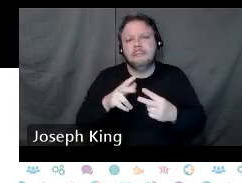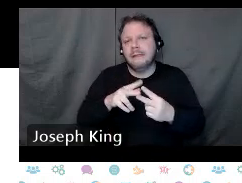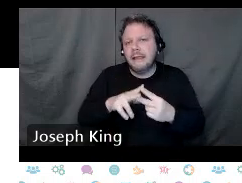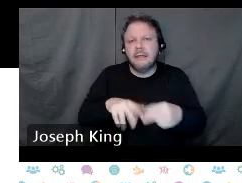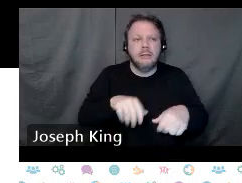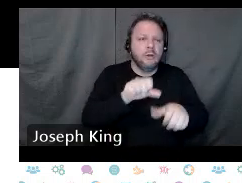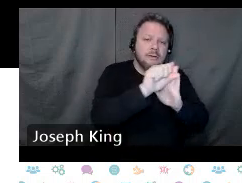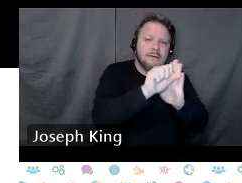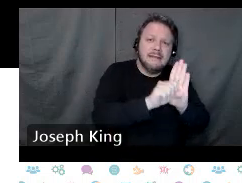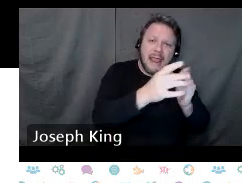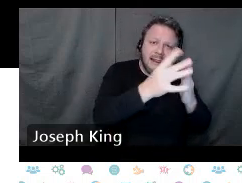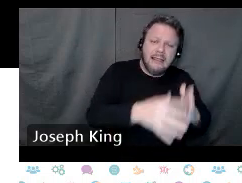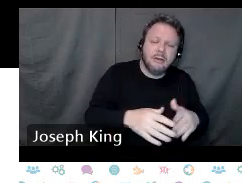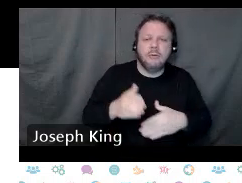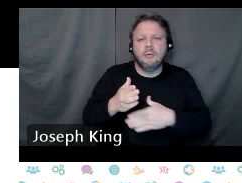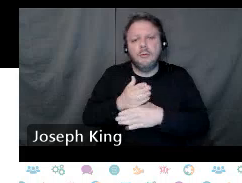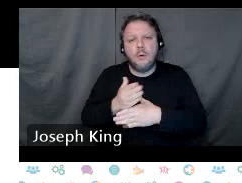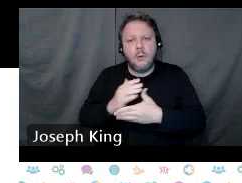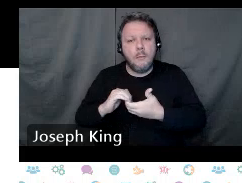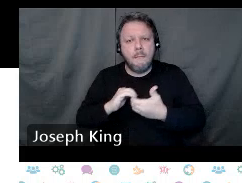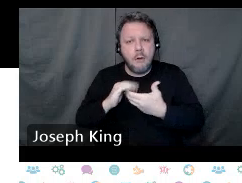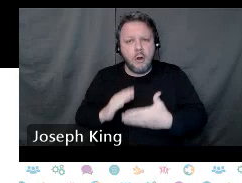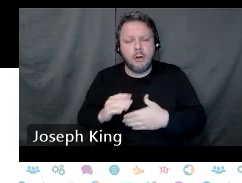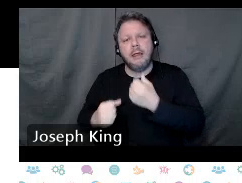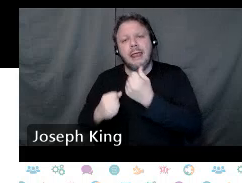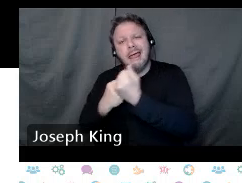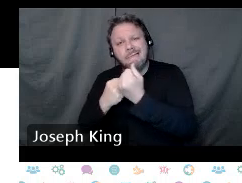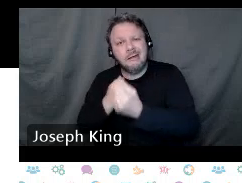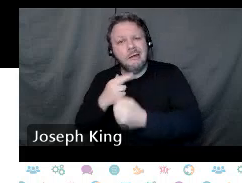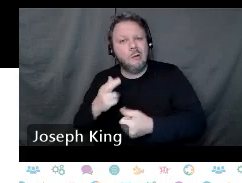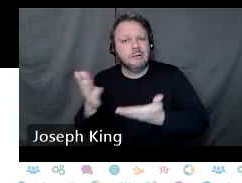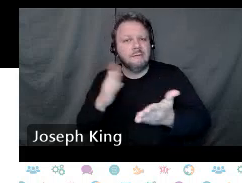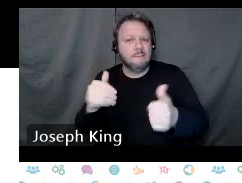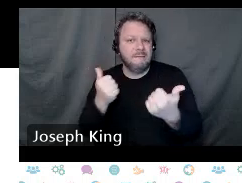Whether you're a state leader, a local partner advocate or service PROV.